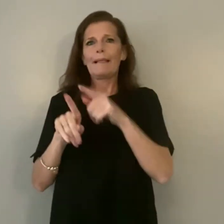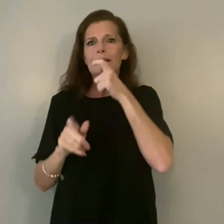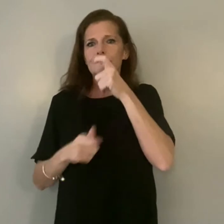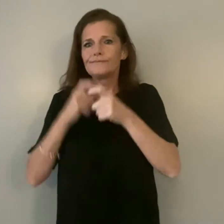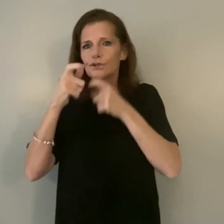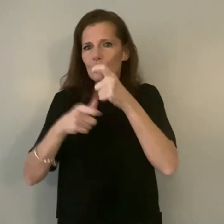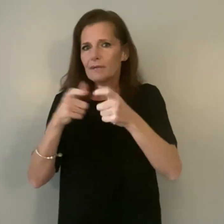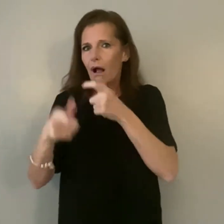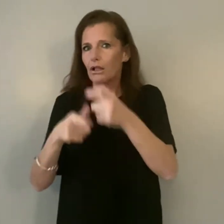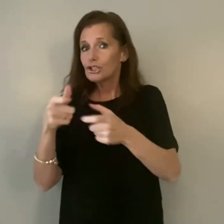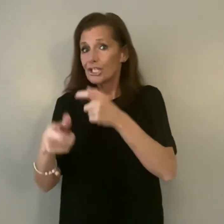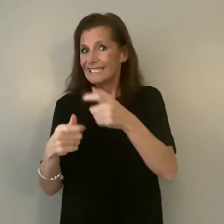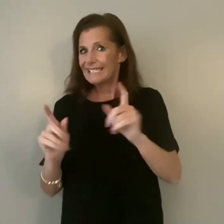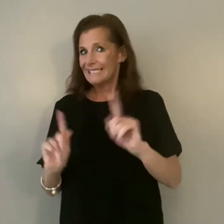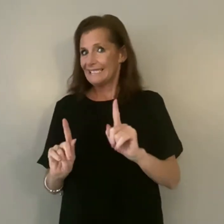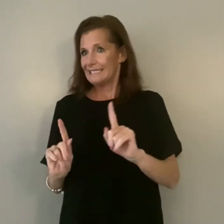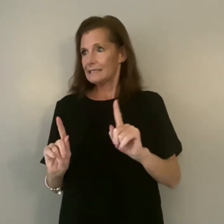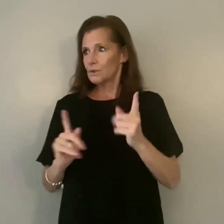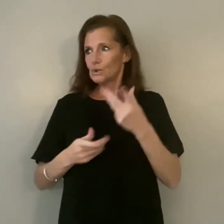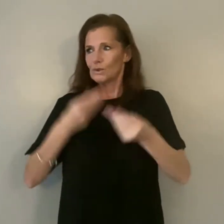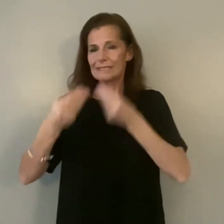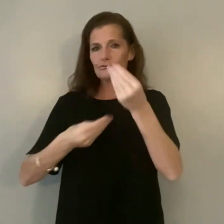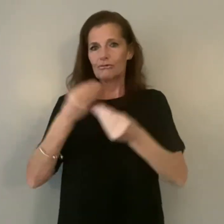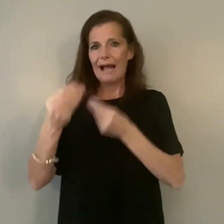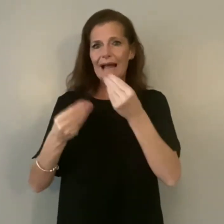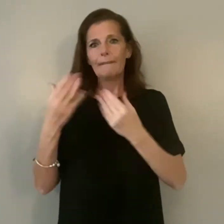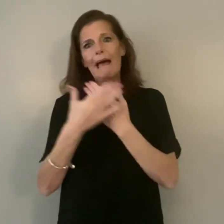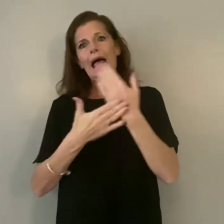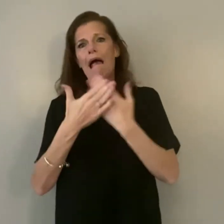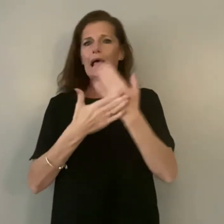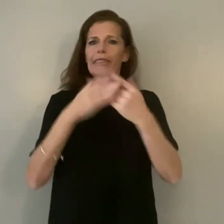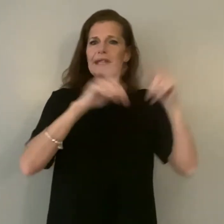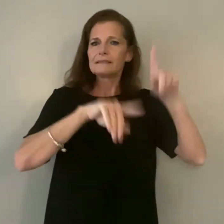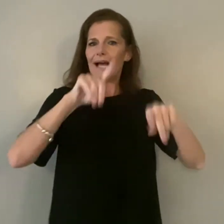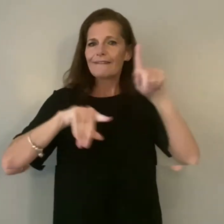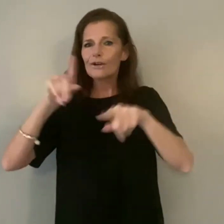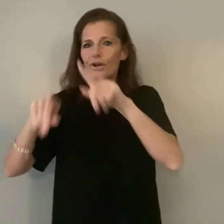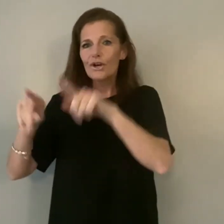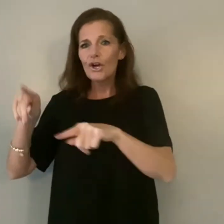like the terminology that the sector uses to describe people who are ethnically diverse.